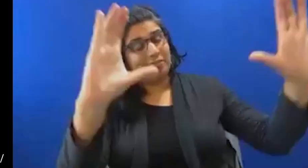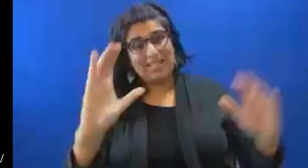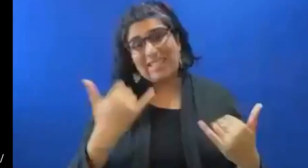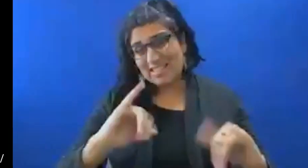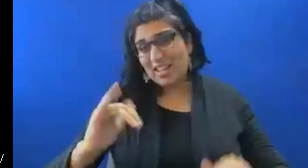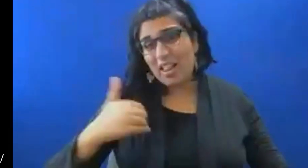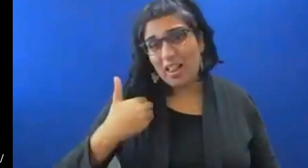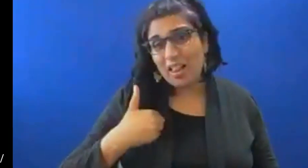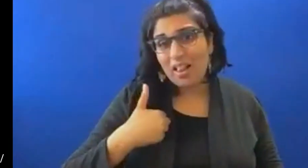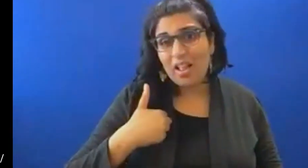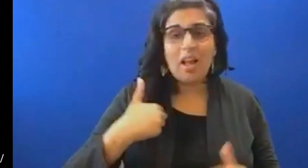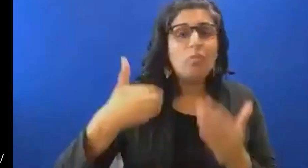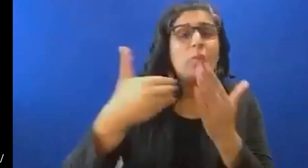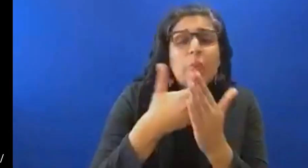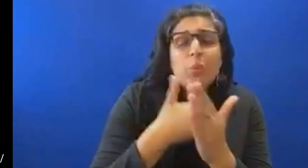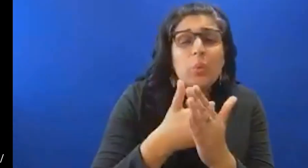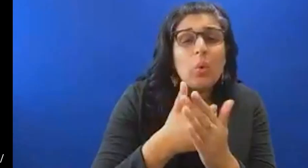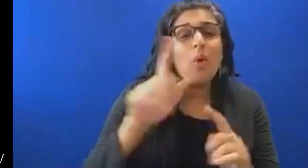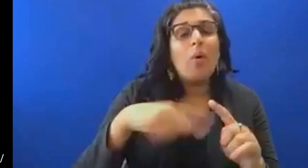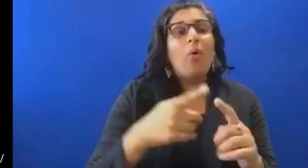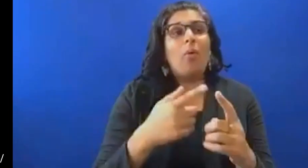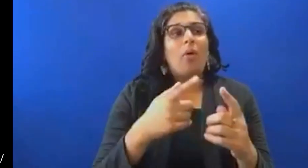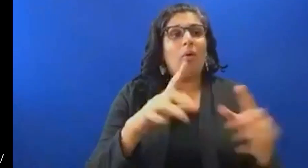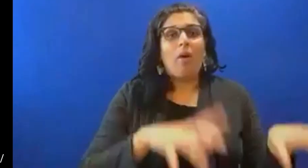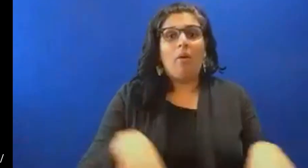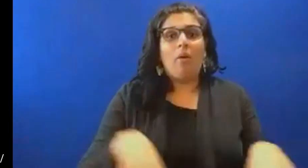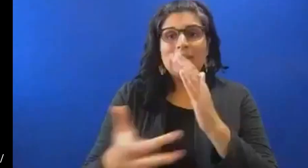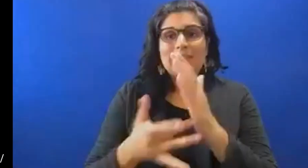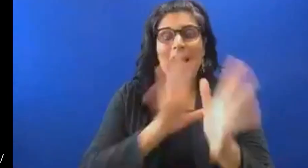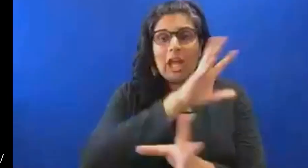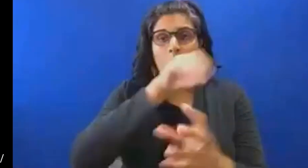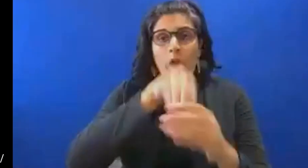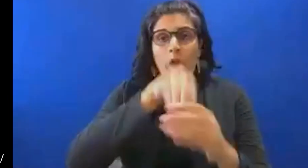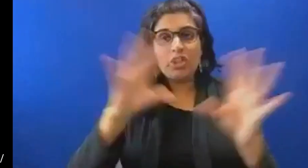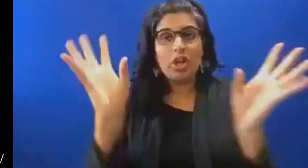When we first held our Tech Inclusion Conference in 2015 is when I really had this big aha moment. "Oh, wait."